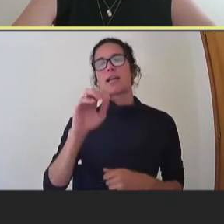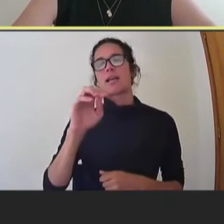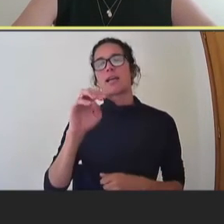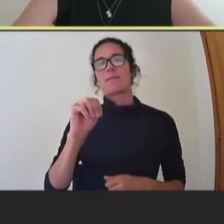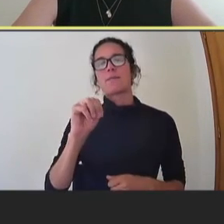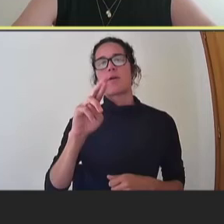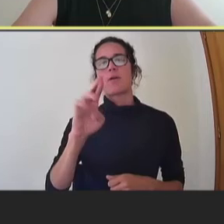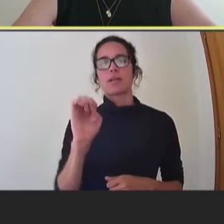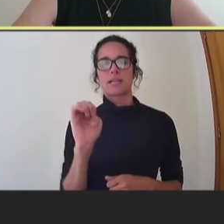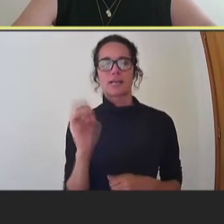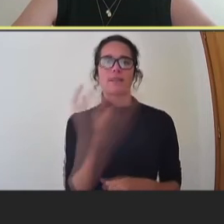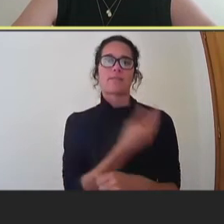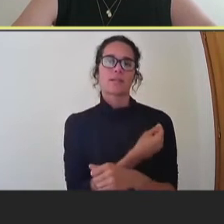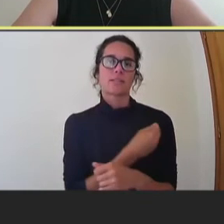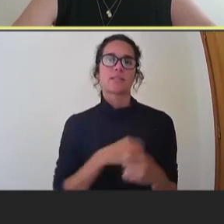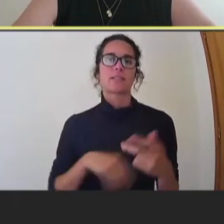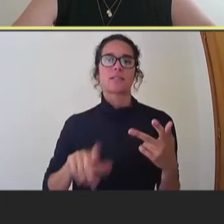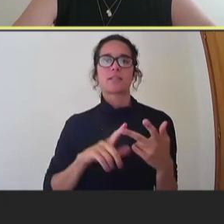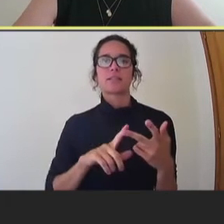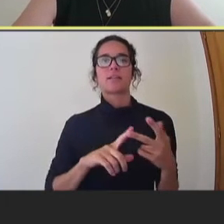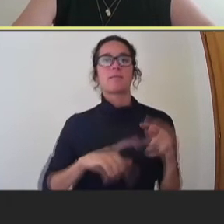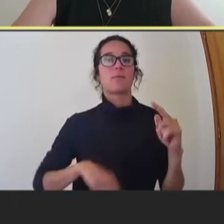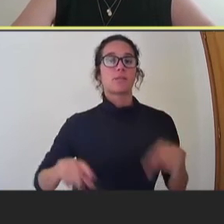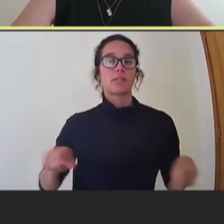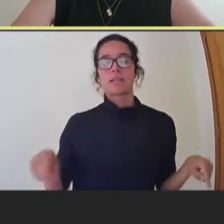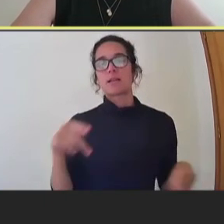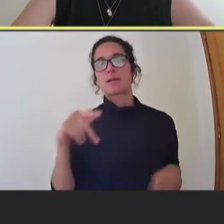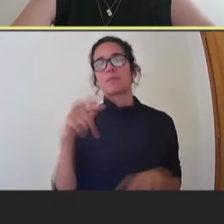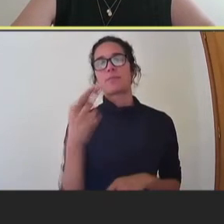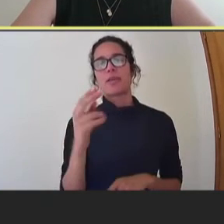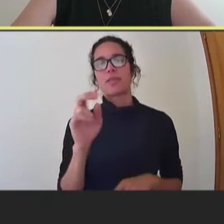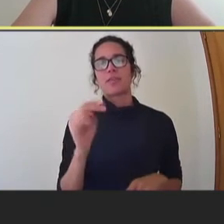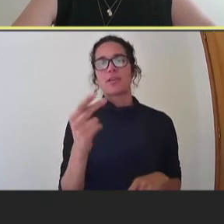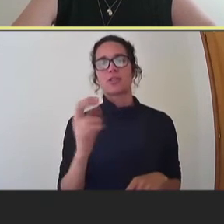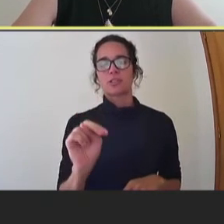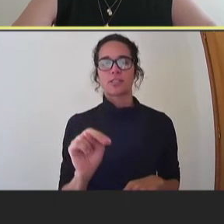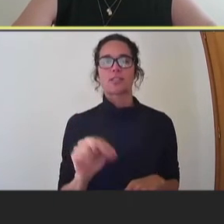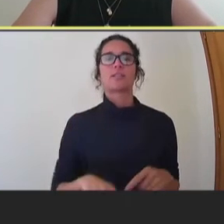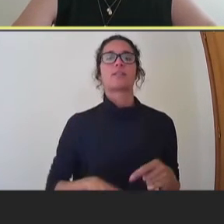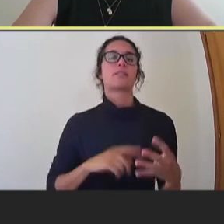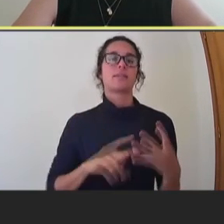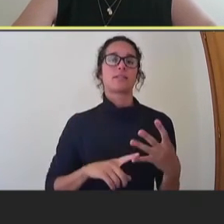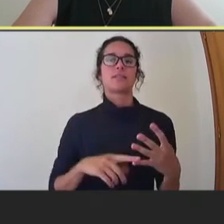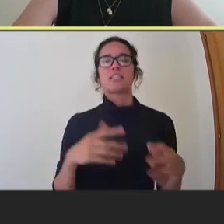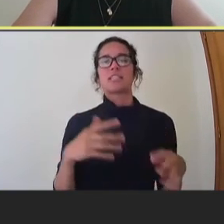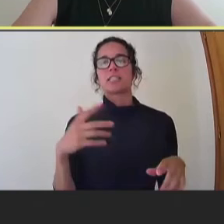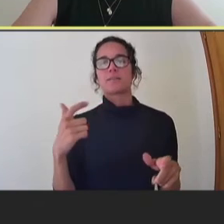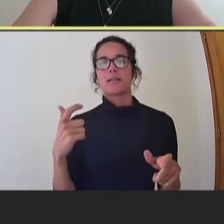and of course speed. And what I hope you see from this is that we're very, very aligned to